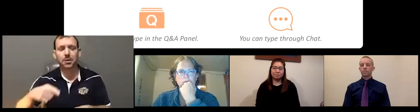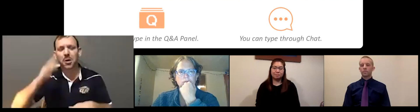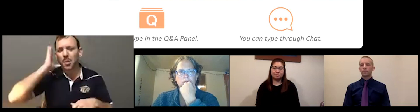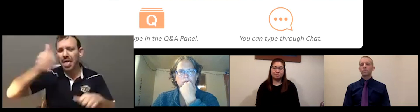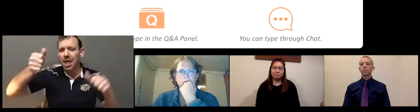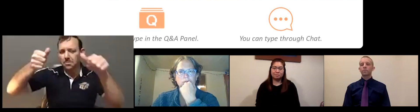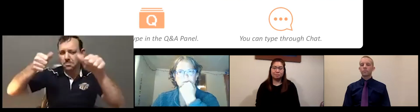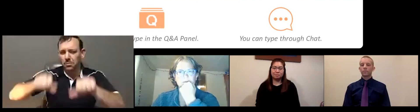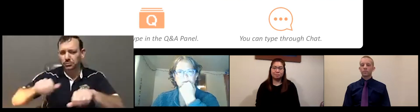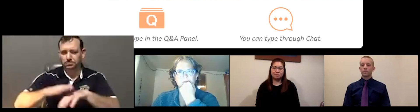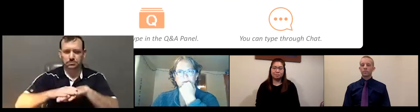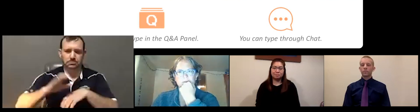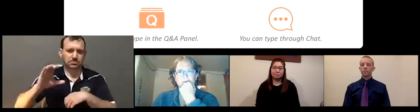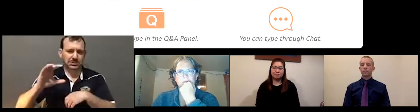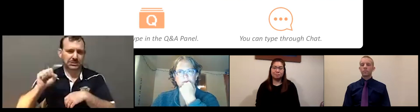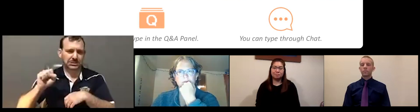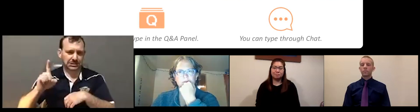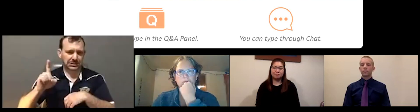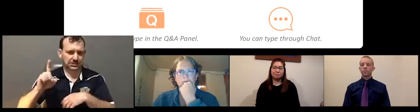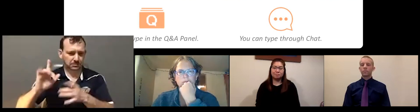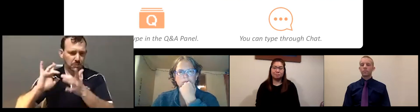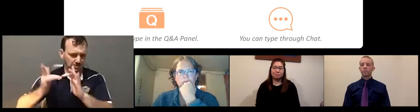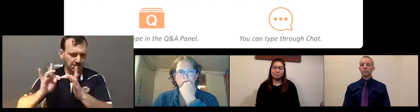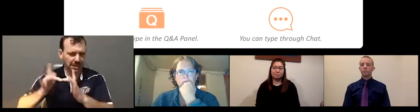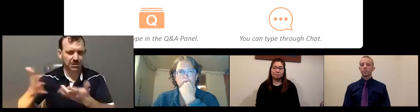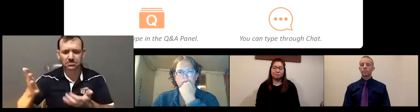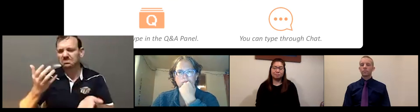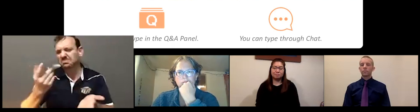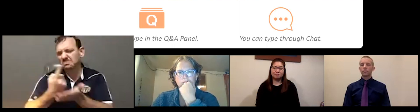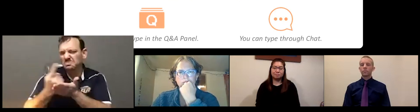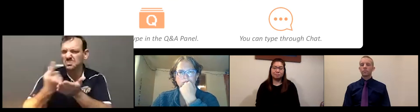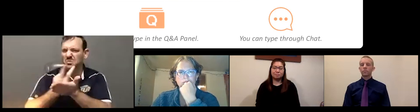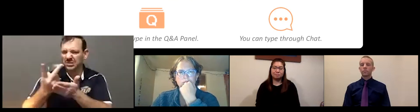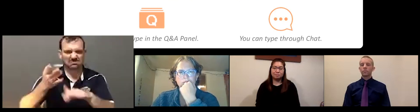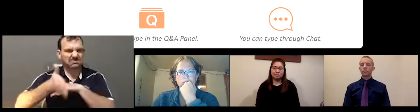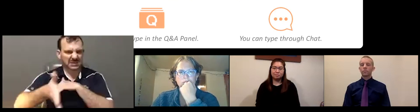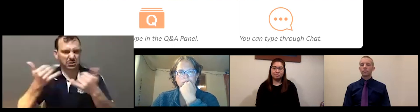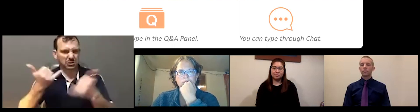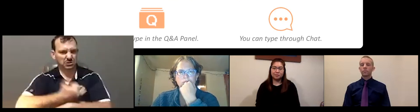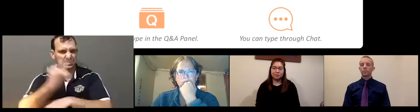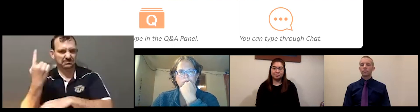It will be posted on the CSD website in a few weeks from today.